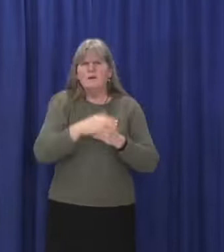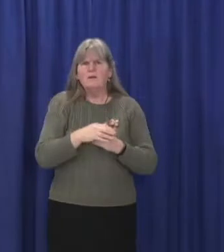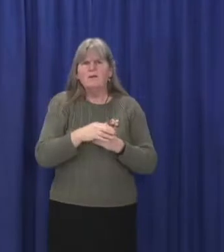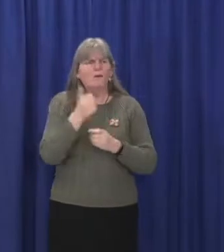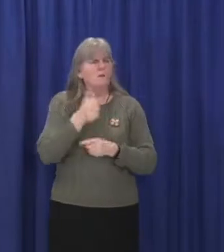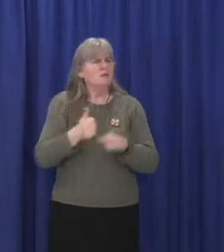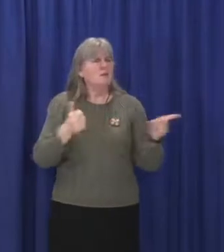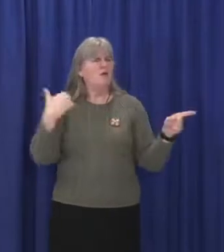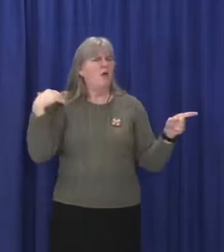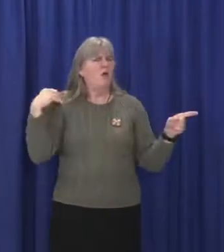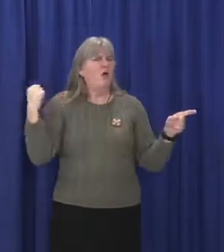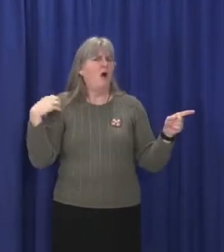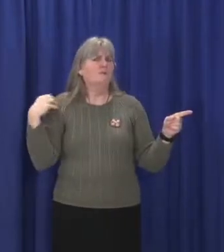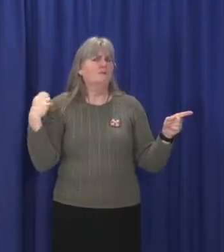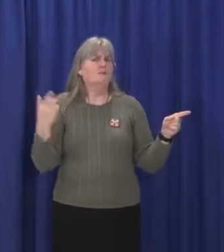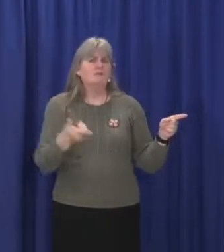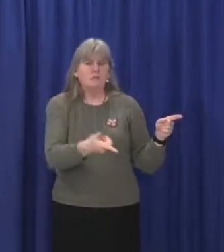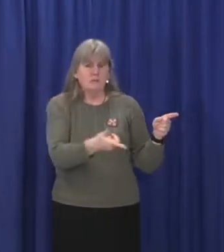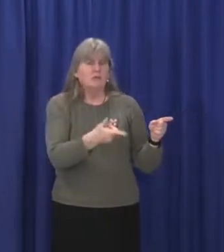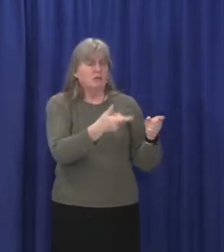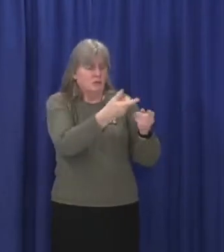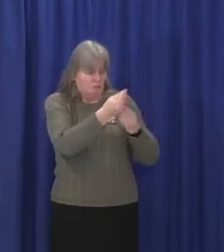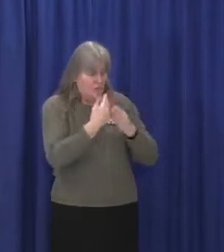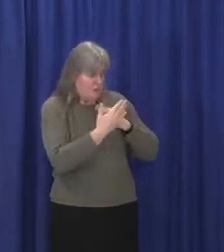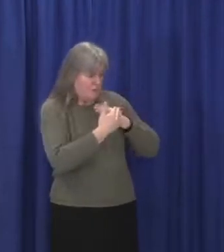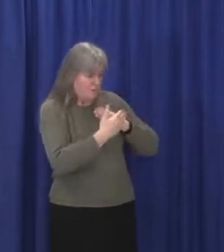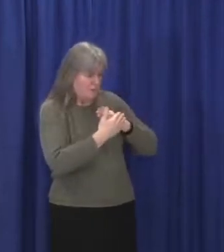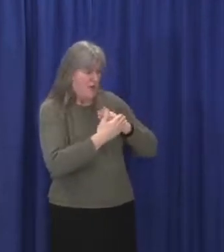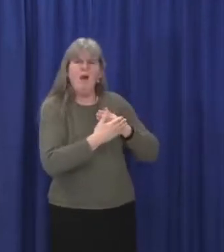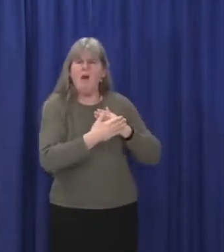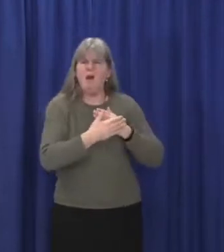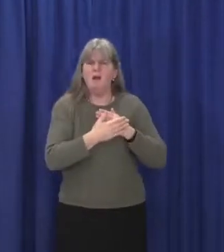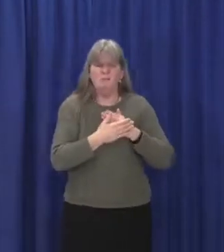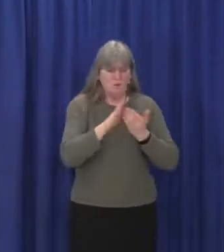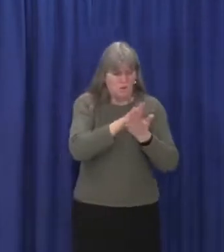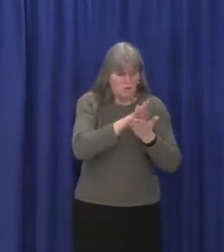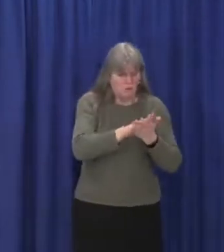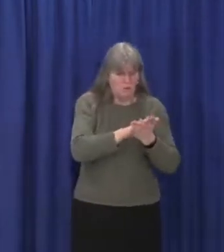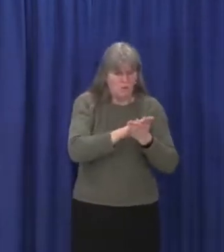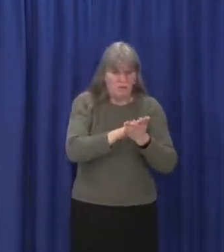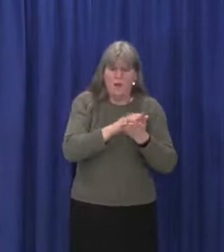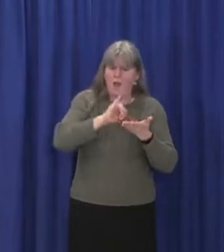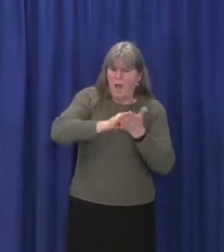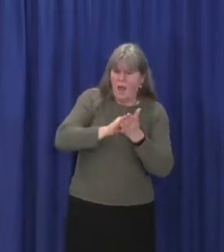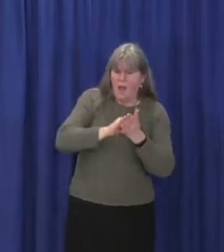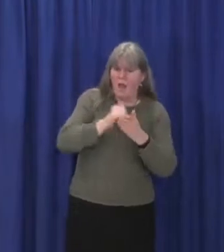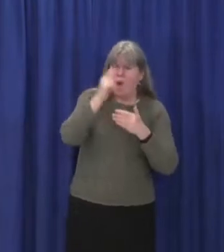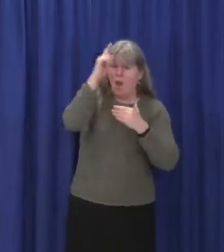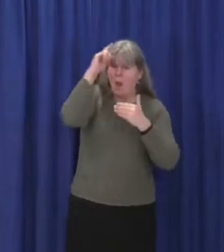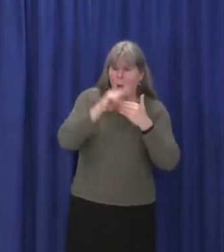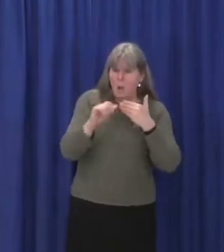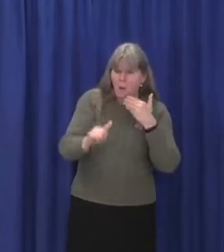that additional measures are needed to keep your school low risk. I want to let you know today